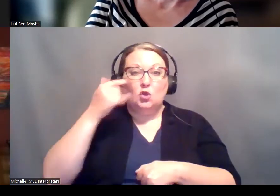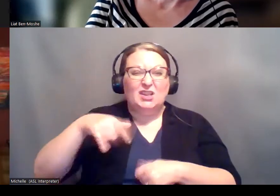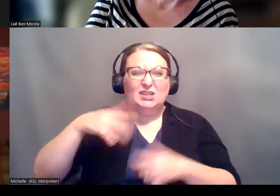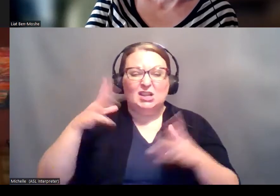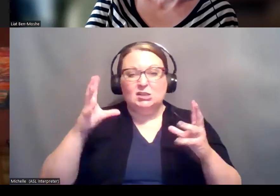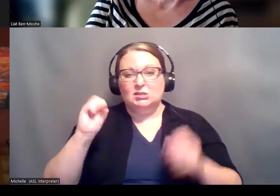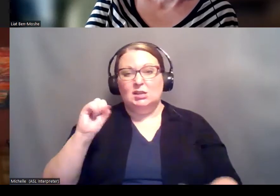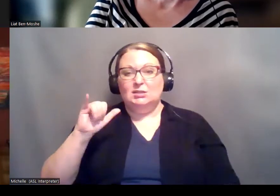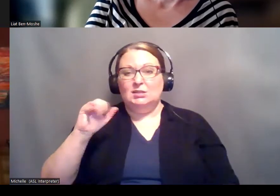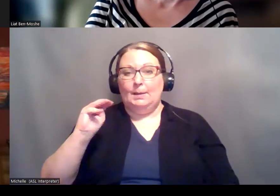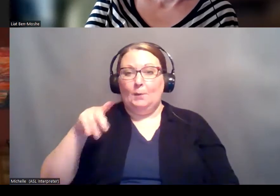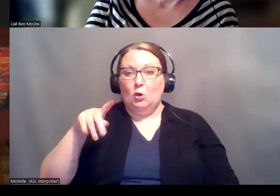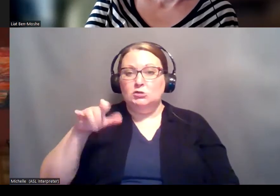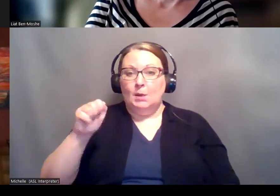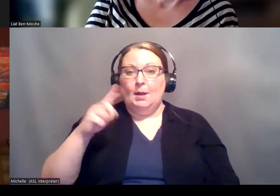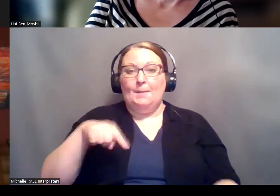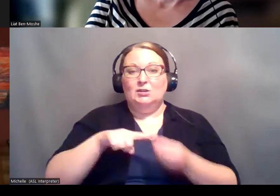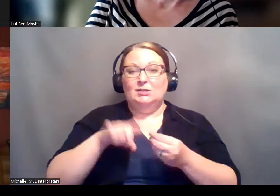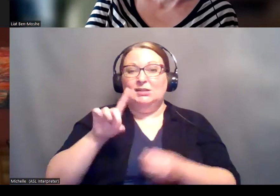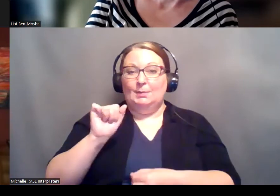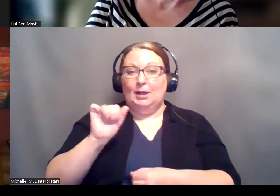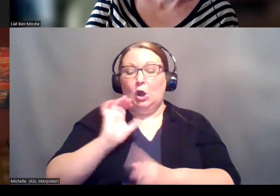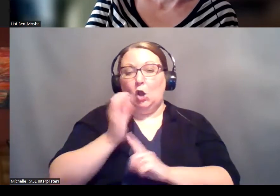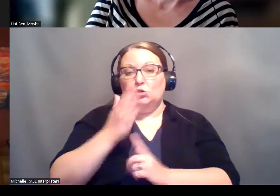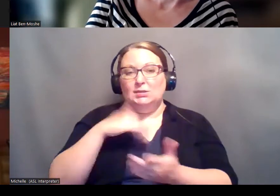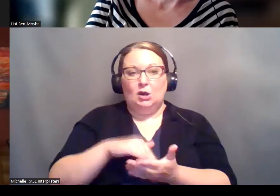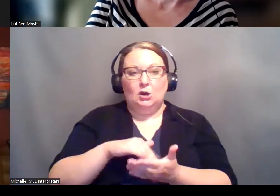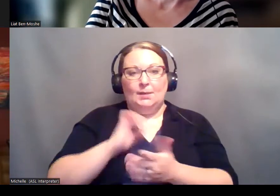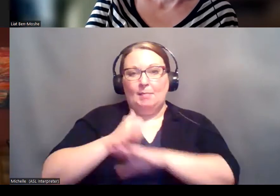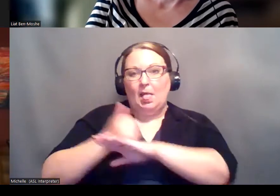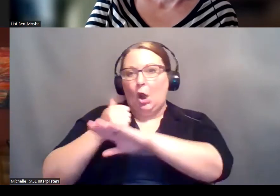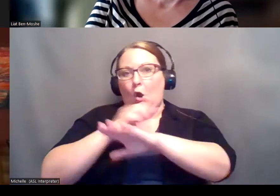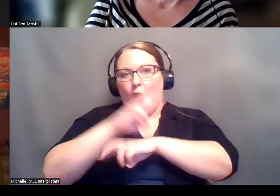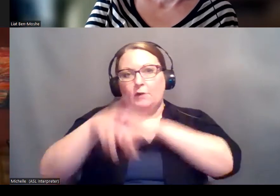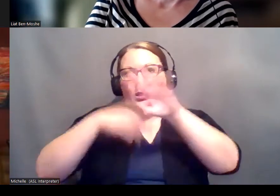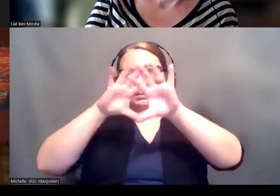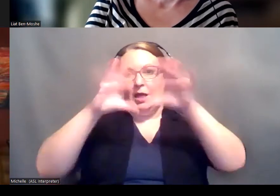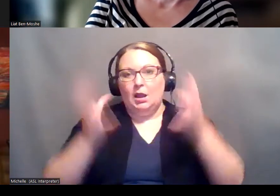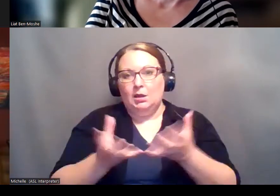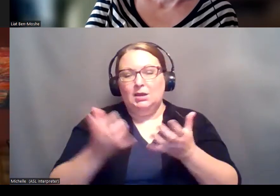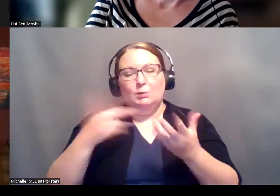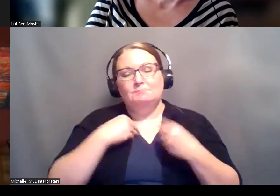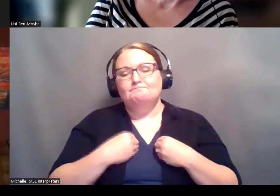on Disability Cultural Centers being established all over the planet, he would be very happy in my view.